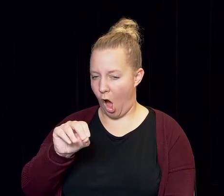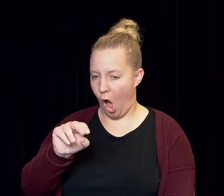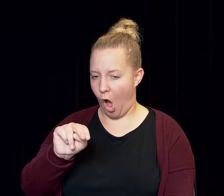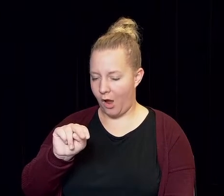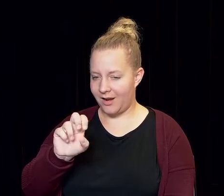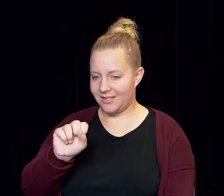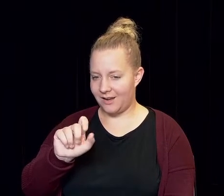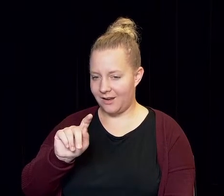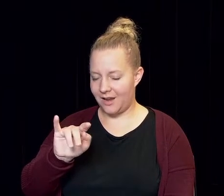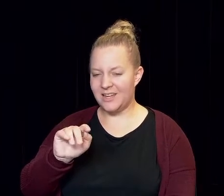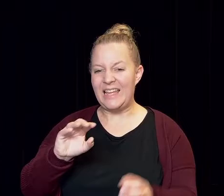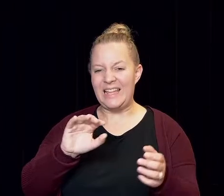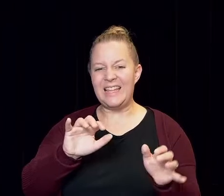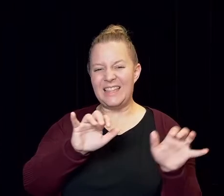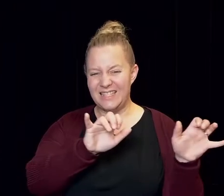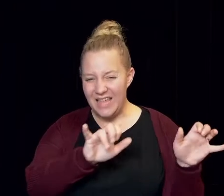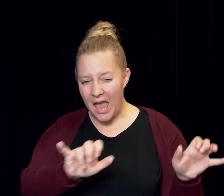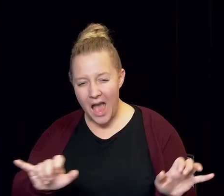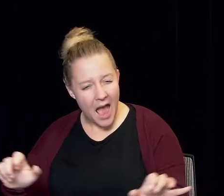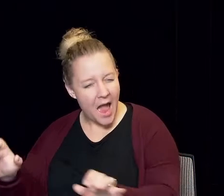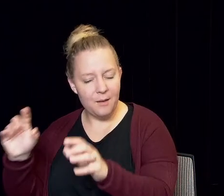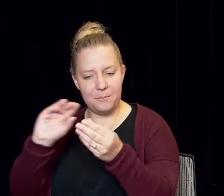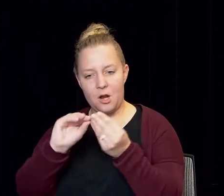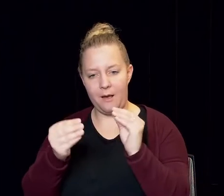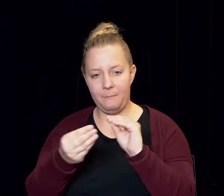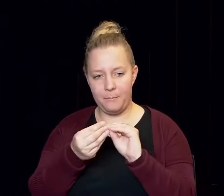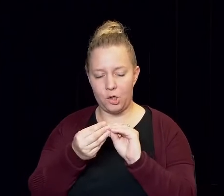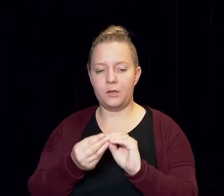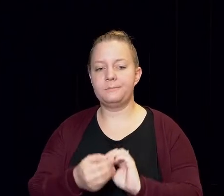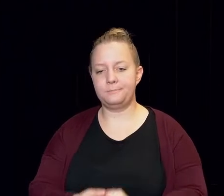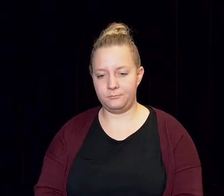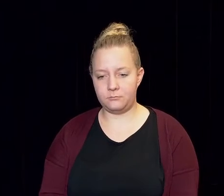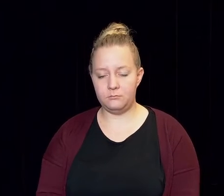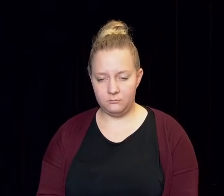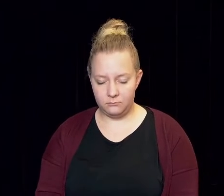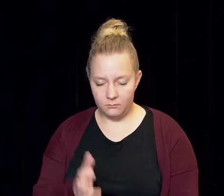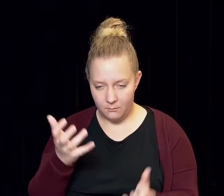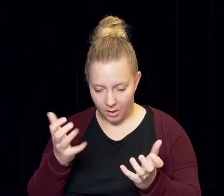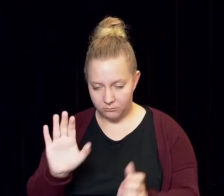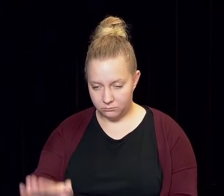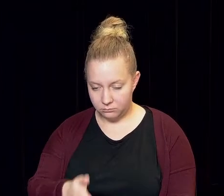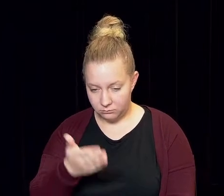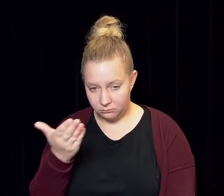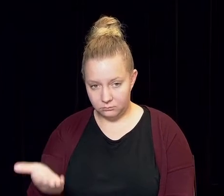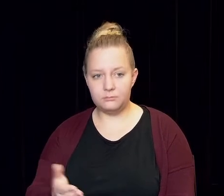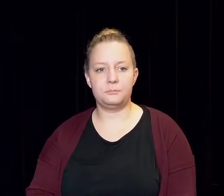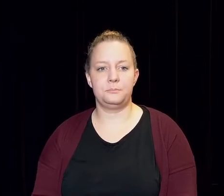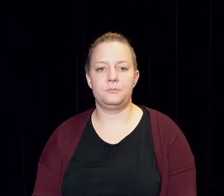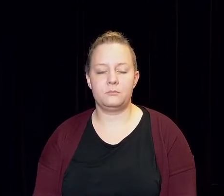that constant whenever we take y divided by x. All right, let's turn our notes over. Alrighty, so the